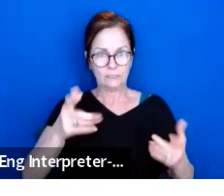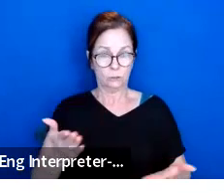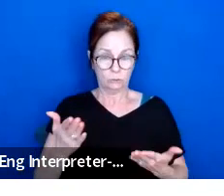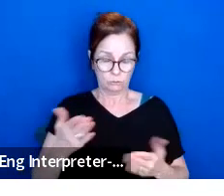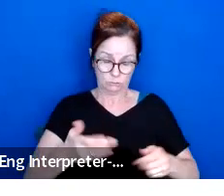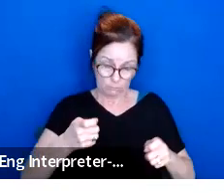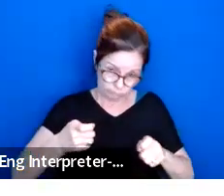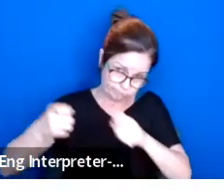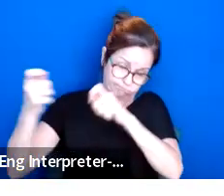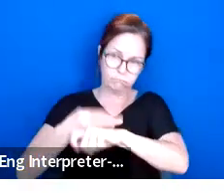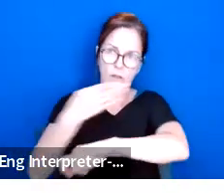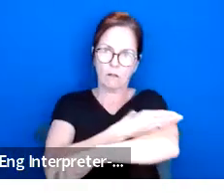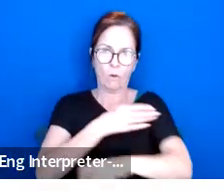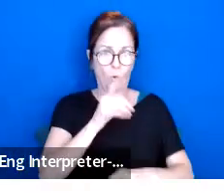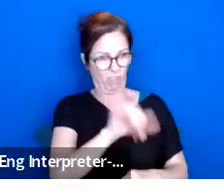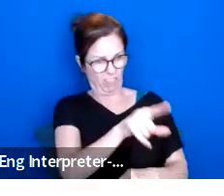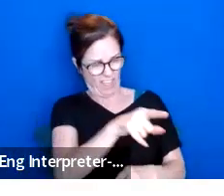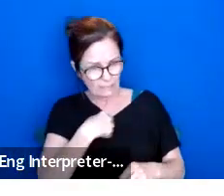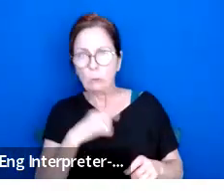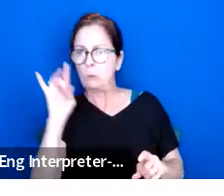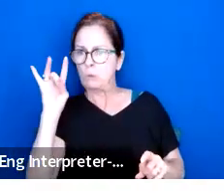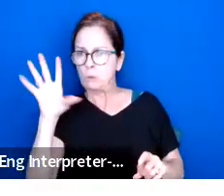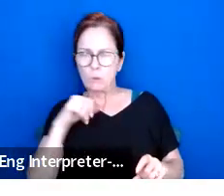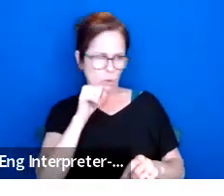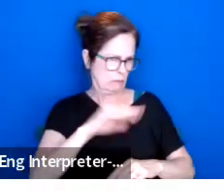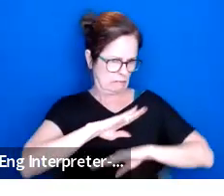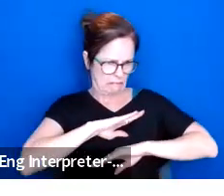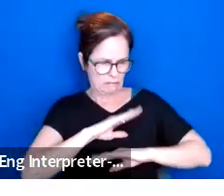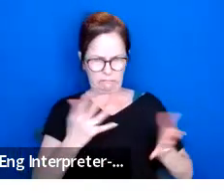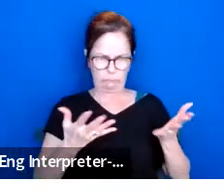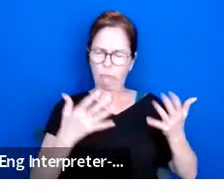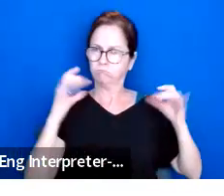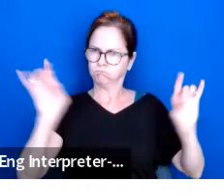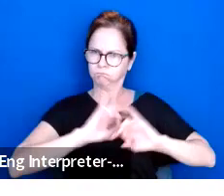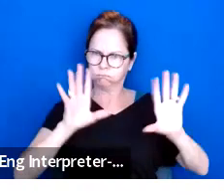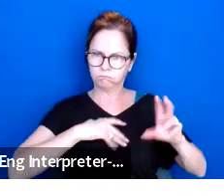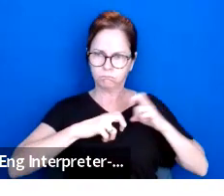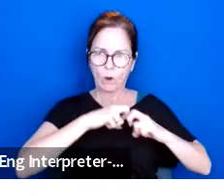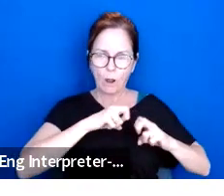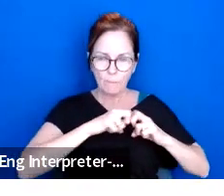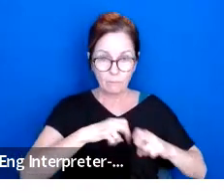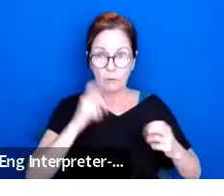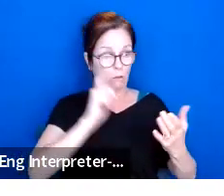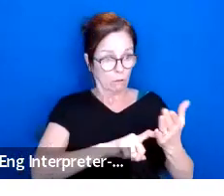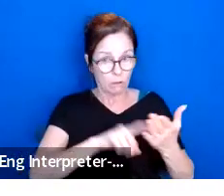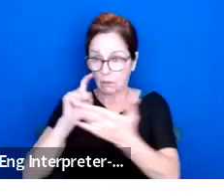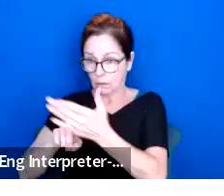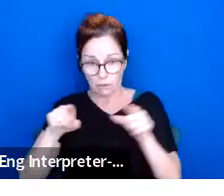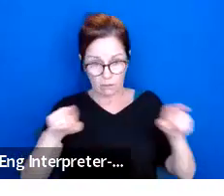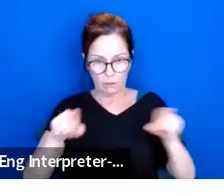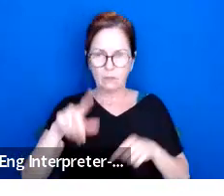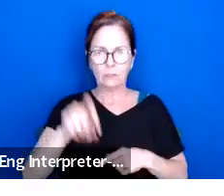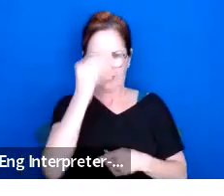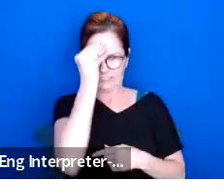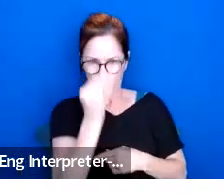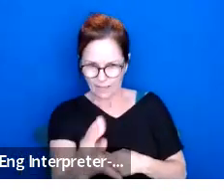This is this is a real problem here that that needs to be communicated to the faculty member immediately. So they can jump on that.